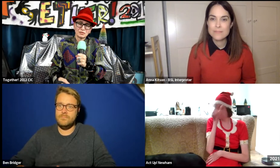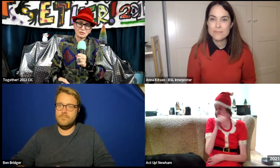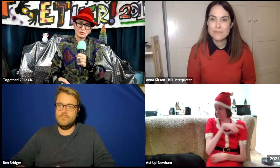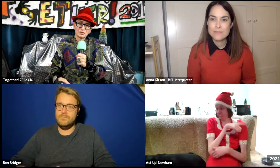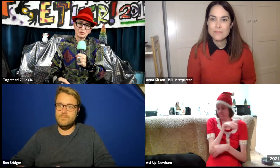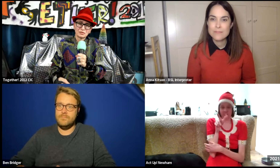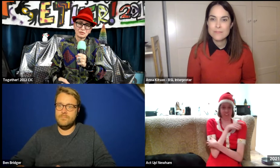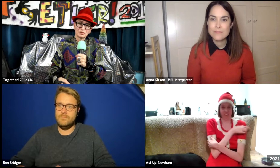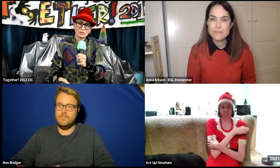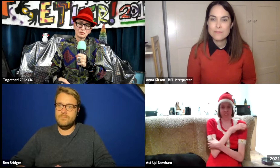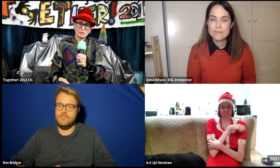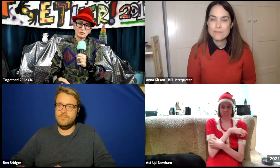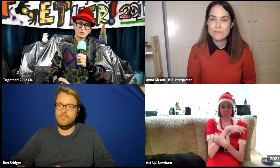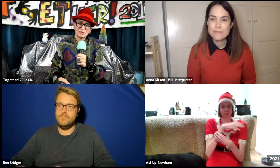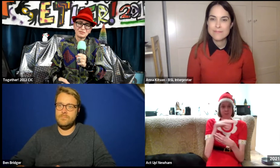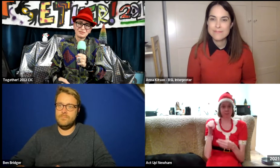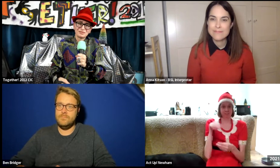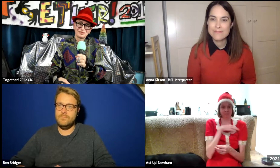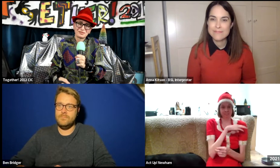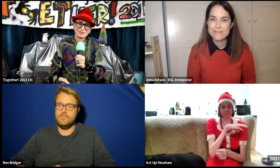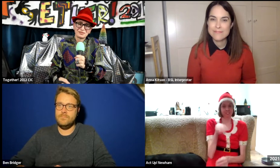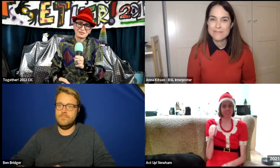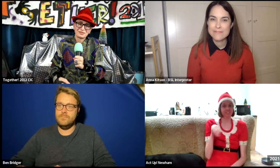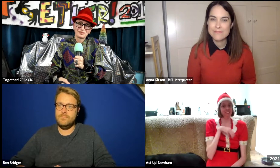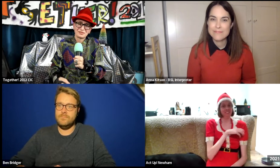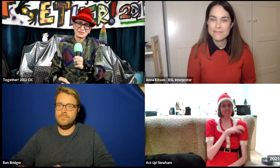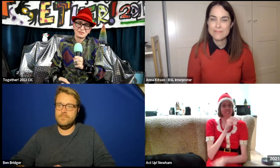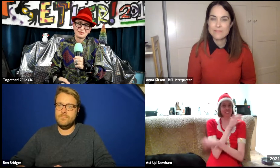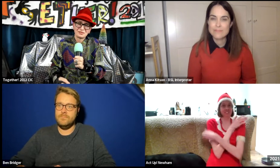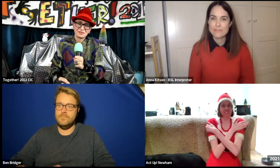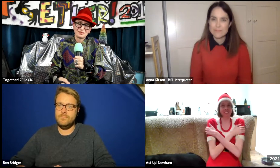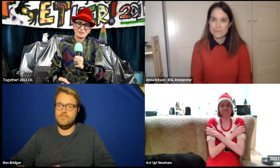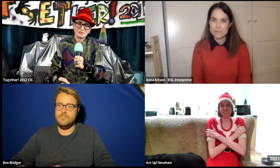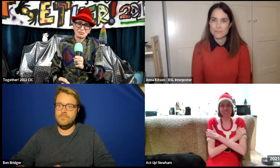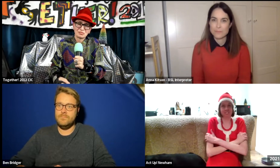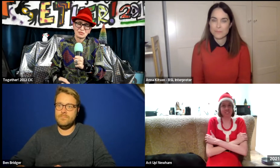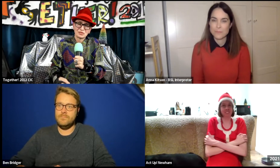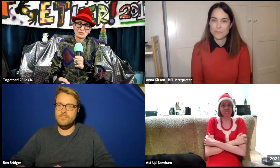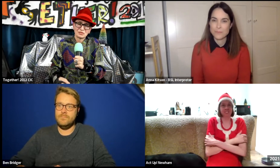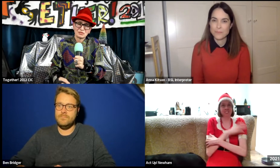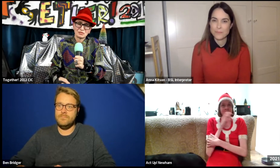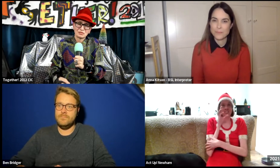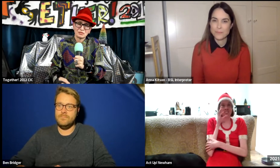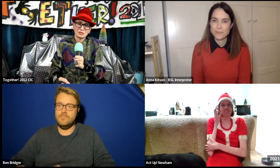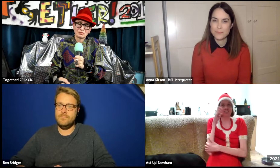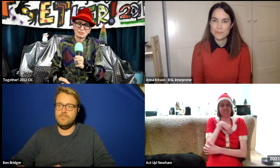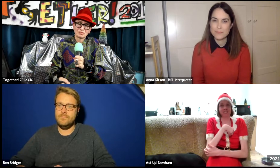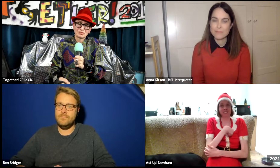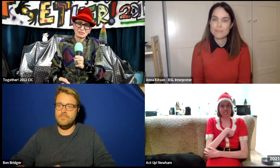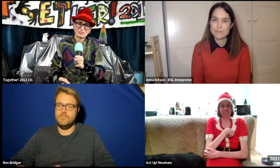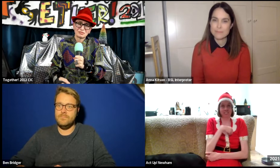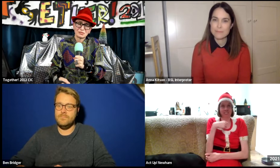Love by Sterre.